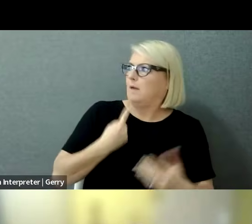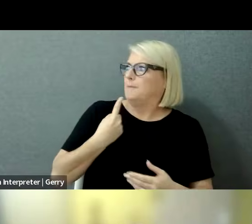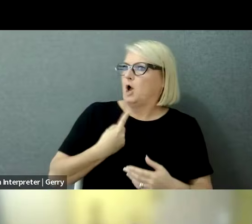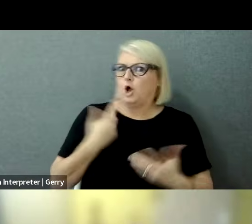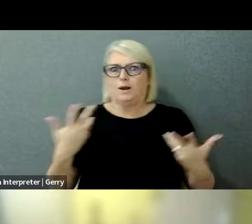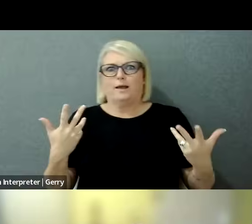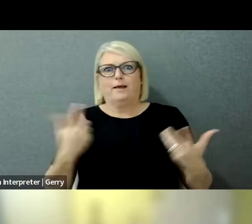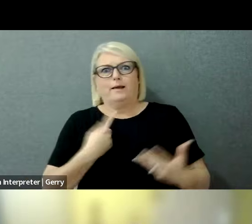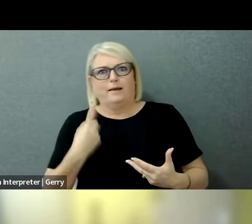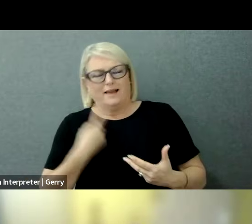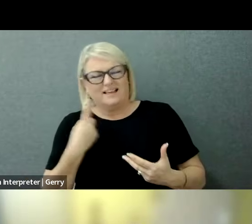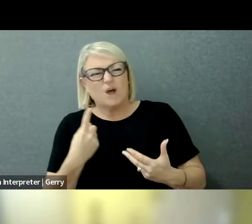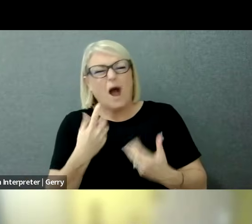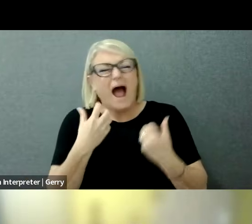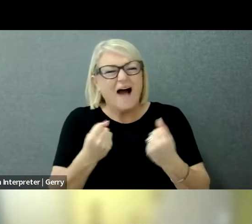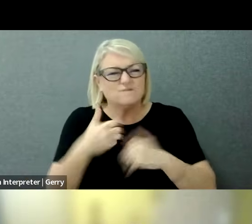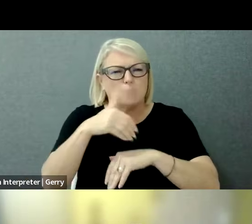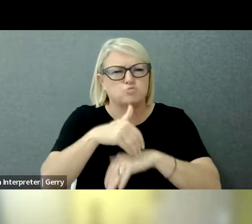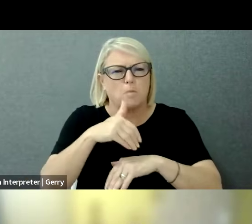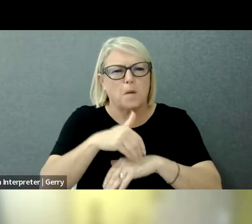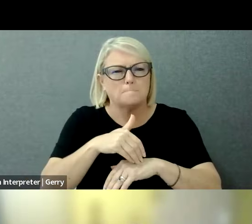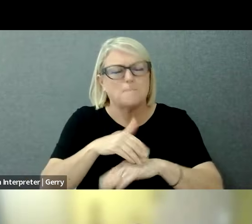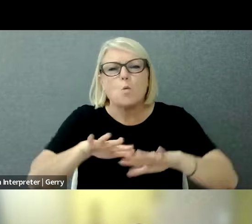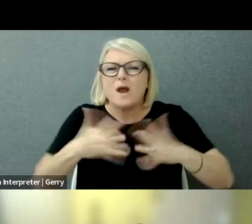there's a real problem in the way that we are building and growing and investing in our allied